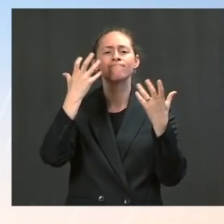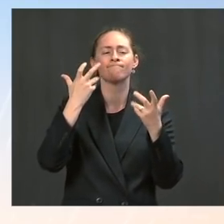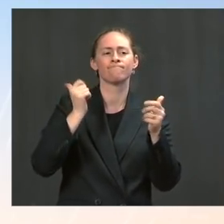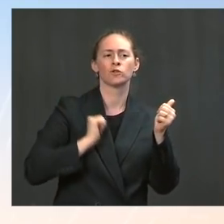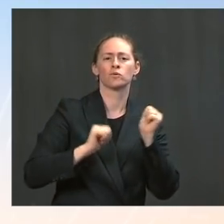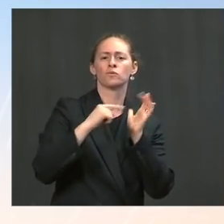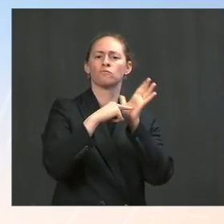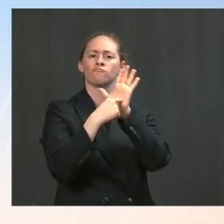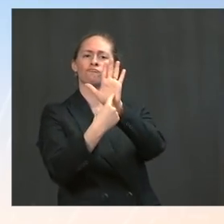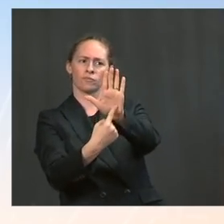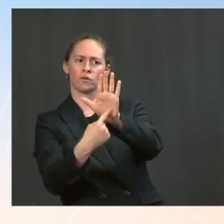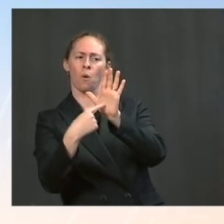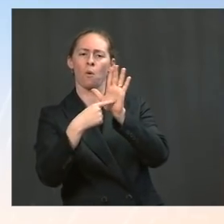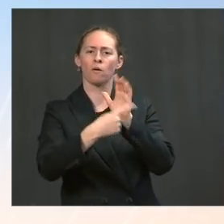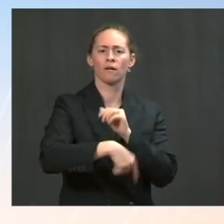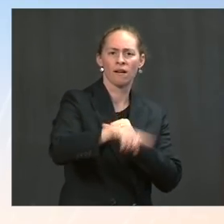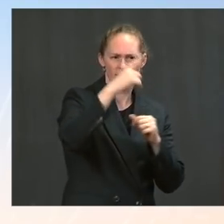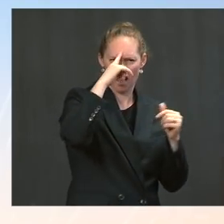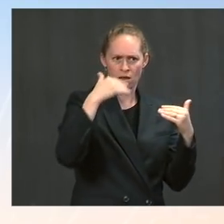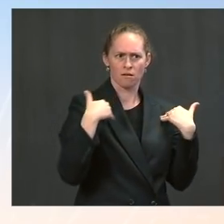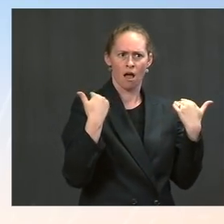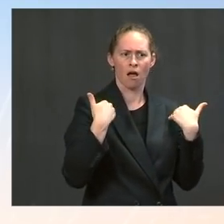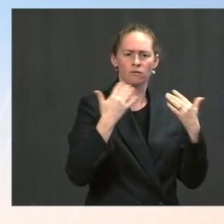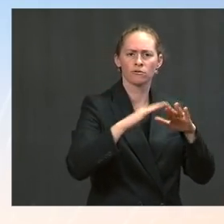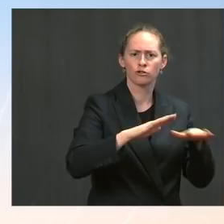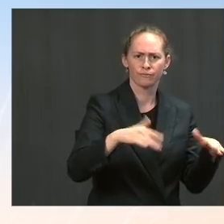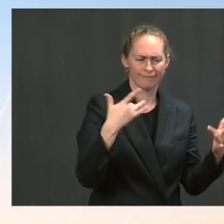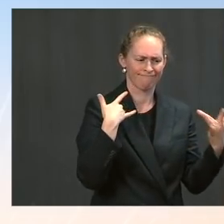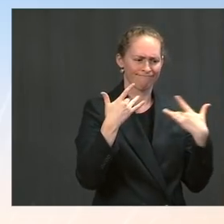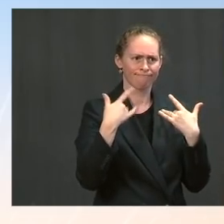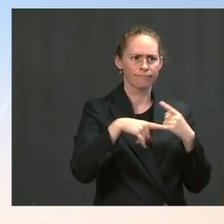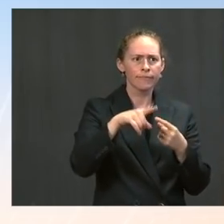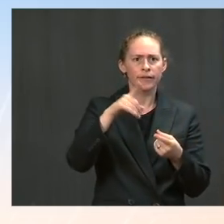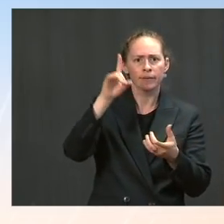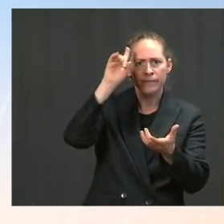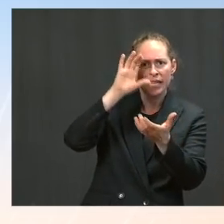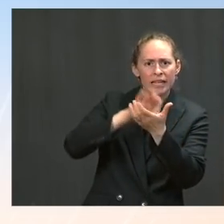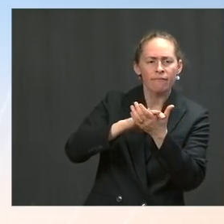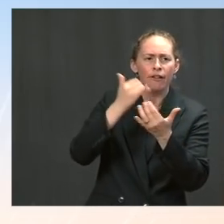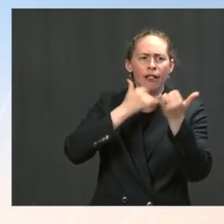and I'm also concerned about misinformation. So, in your research about misinformation,